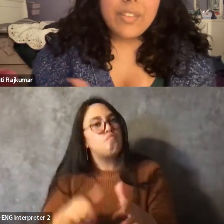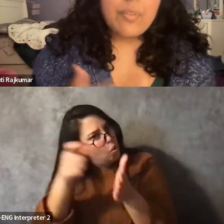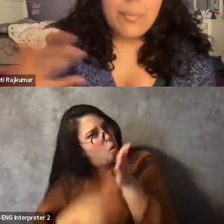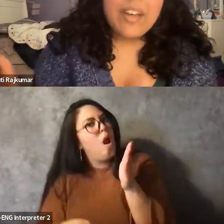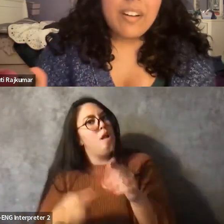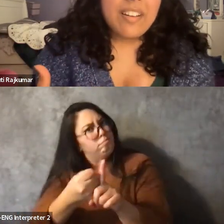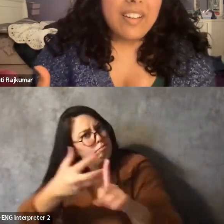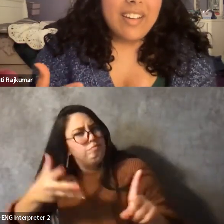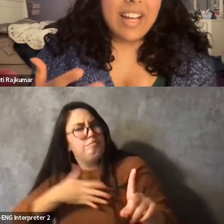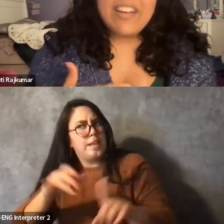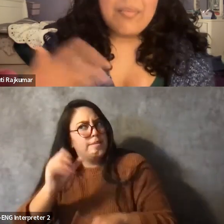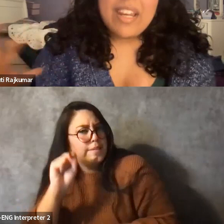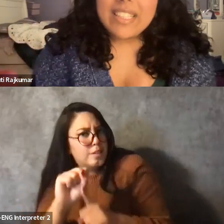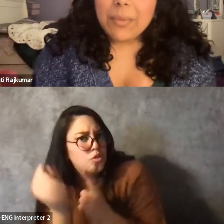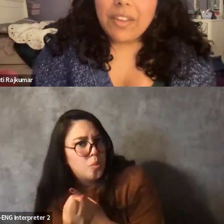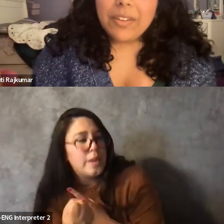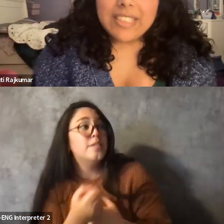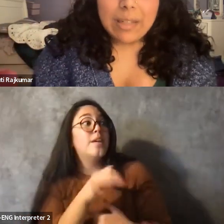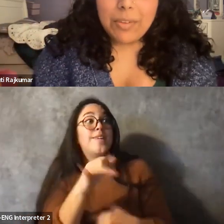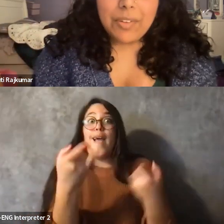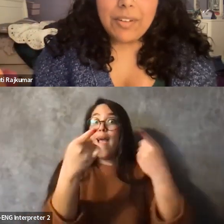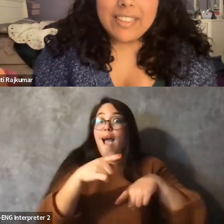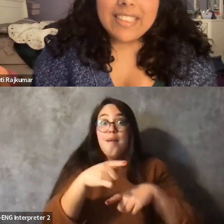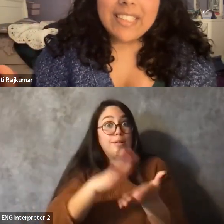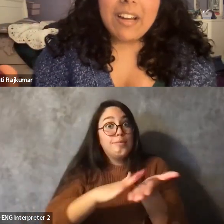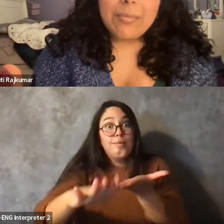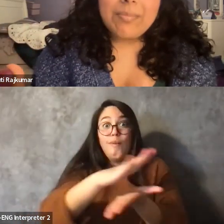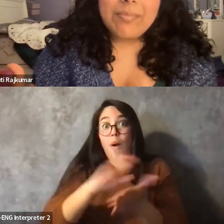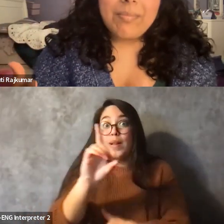And so, from there, I ended up connecting with other disabled students.